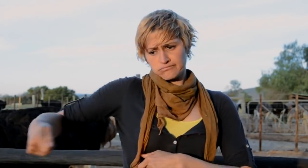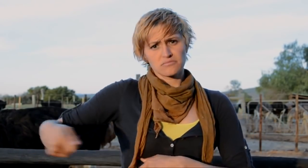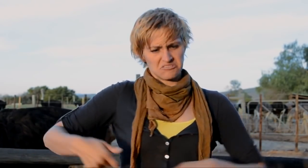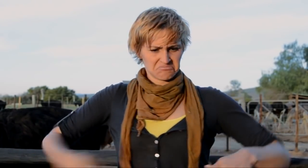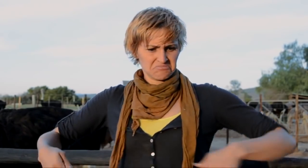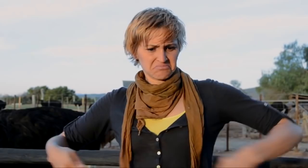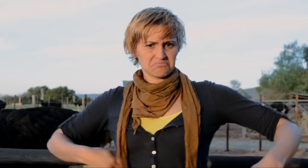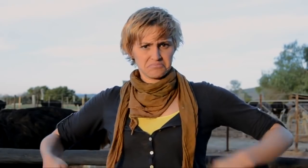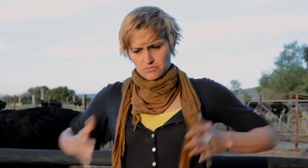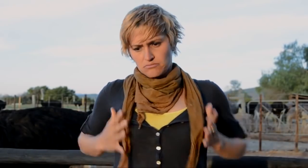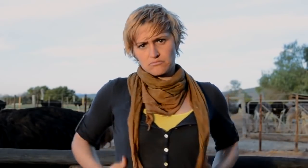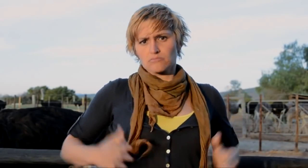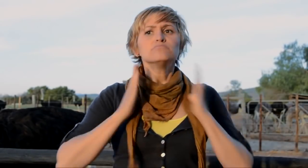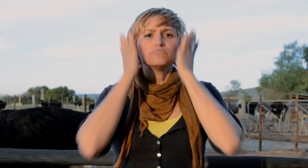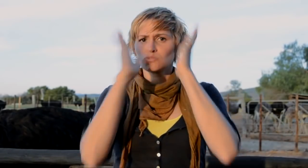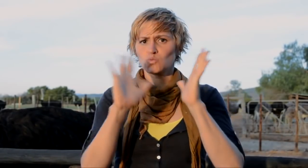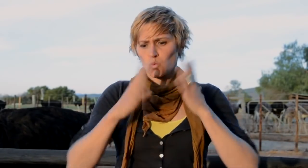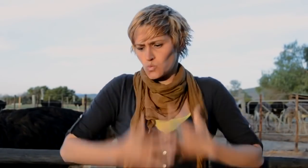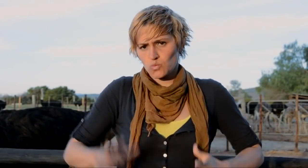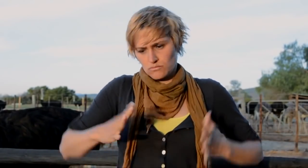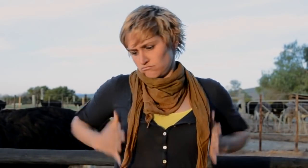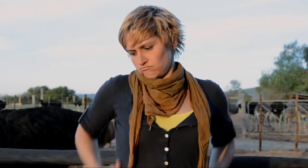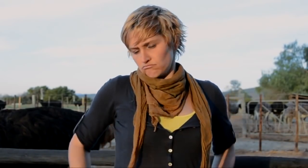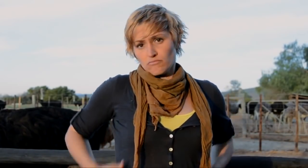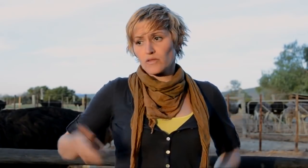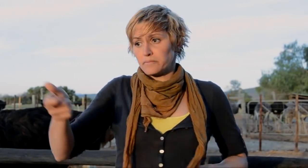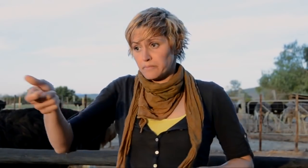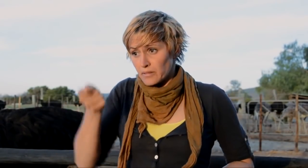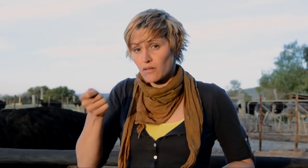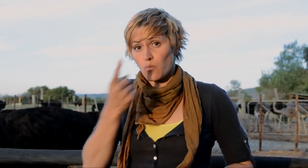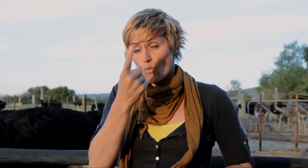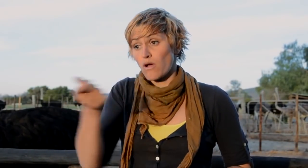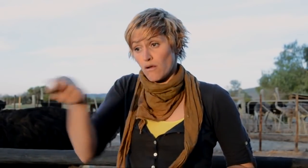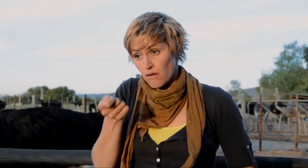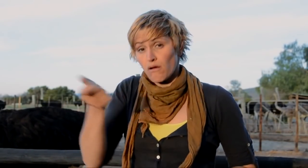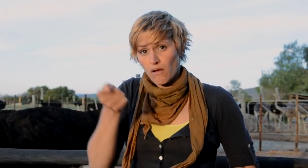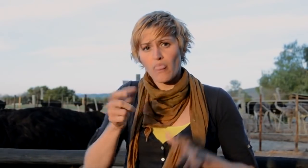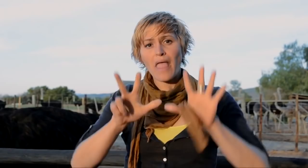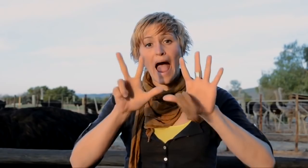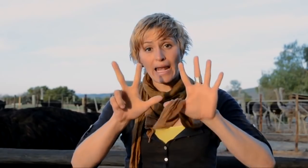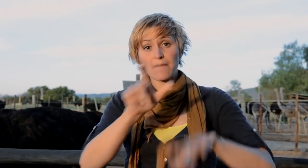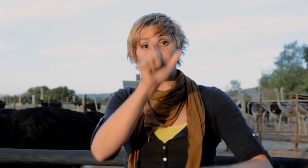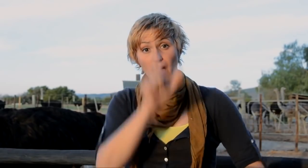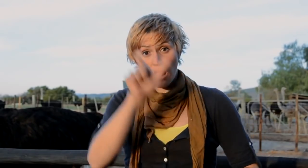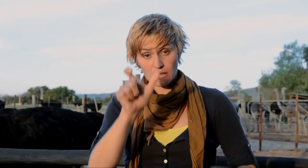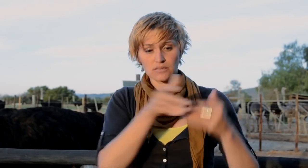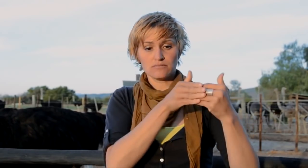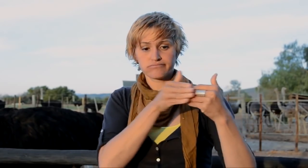Ostriches can be plucked once every 8 months